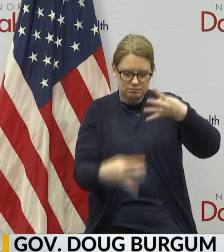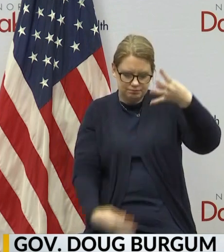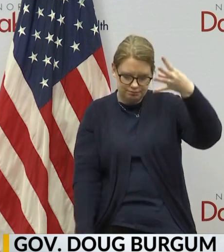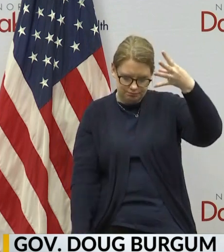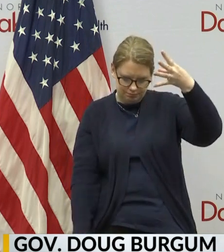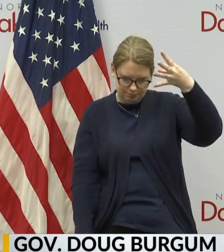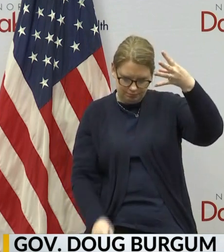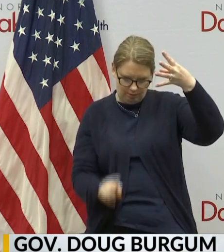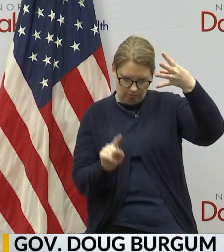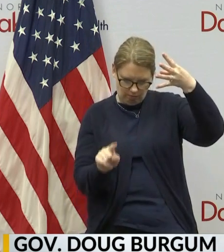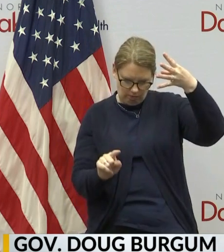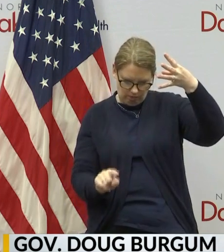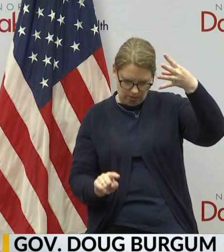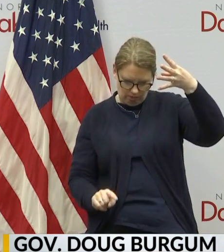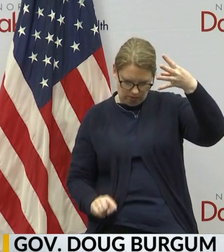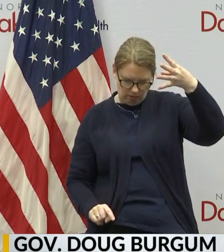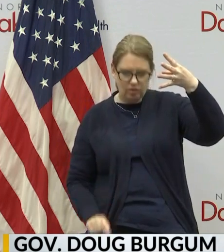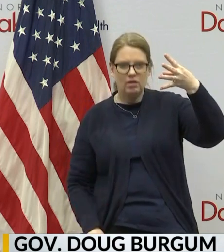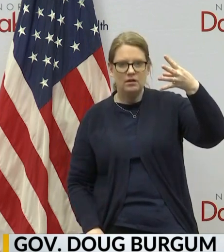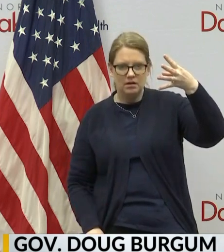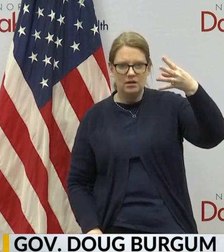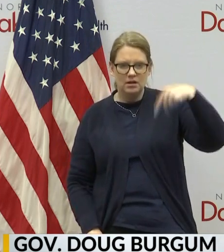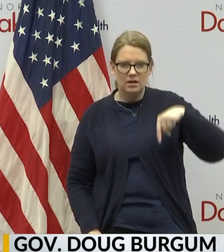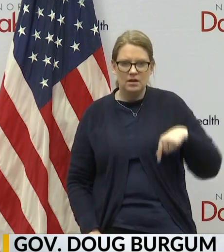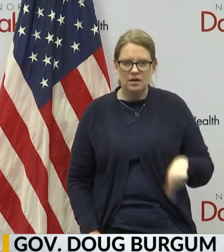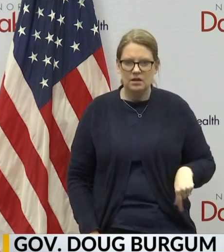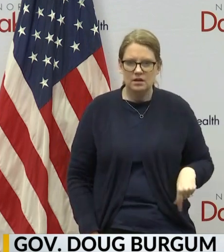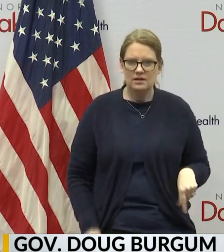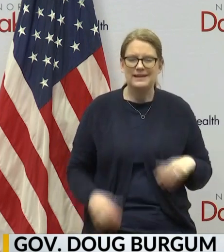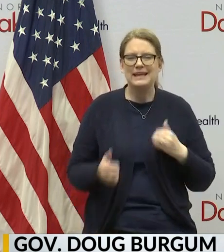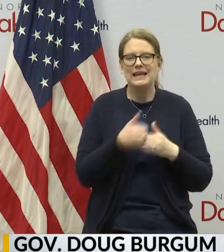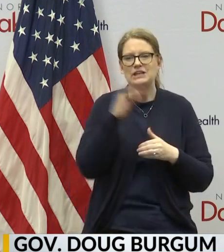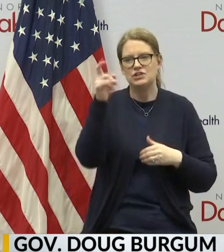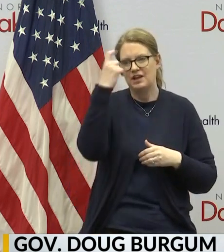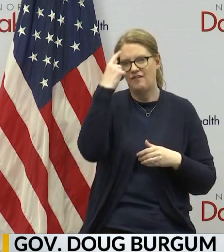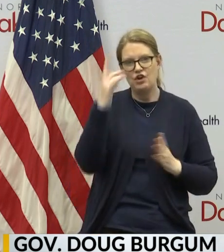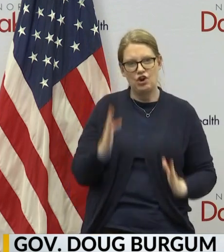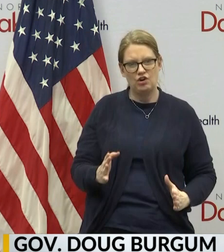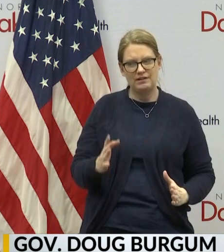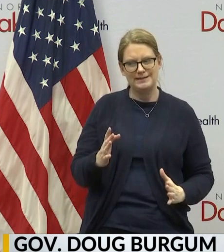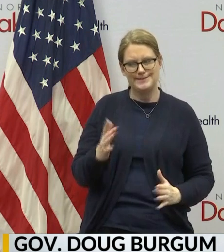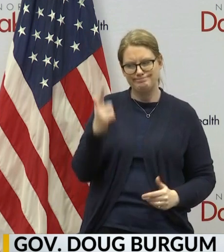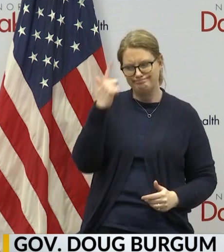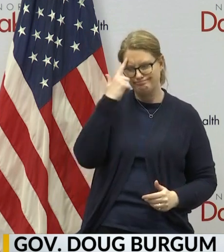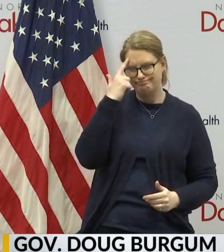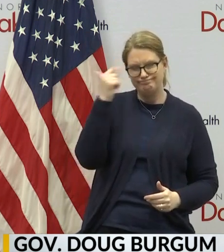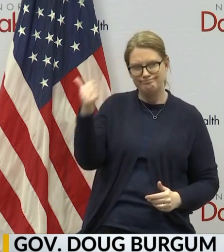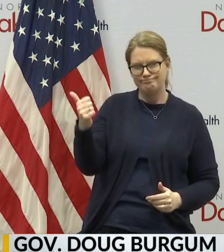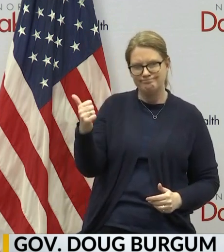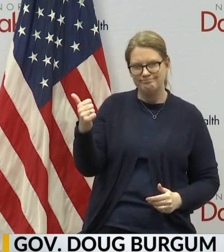FORCE OF LAW, AND THEY HAVE A LONG, LONG, LONG LIST OF EXCEPTIONS, AND SO IT'S ONE